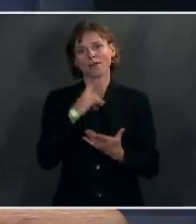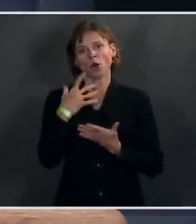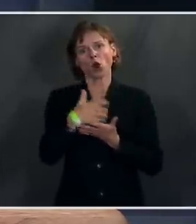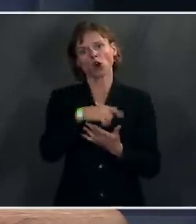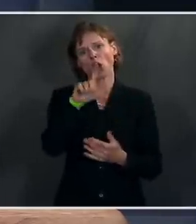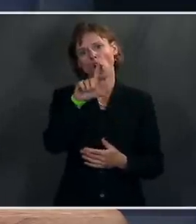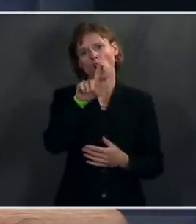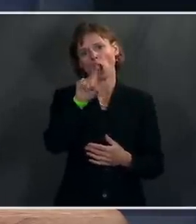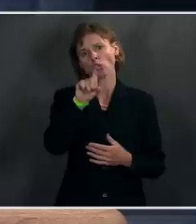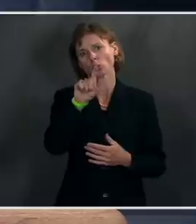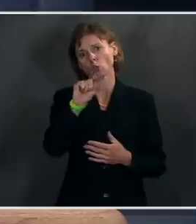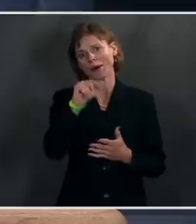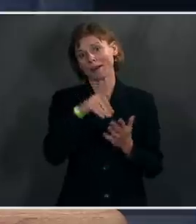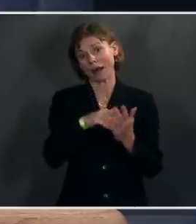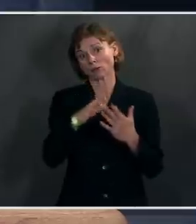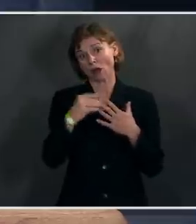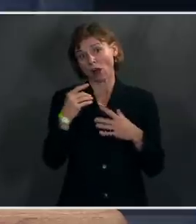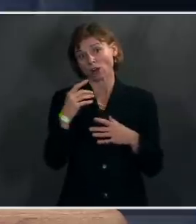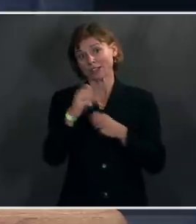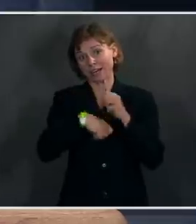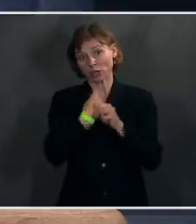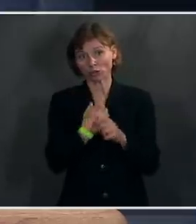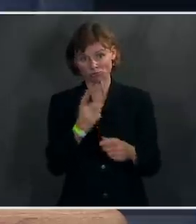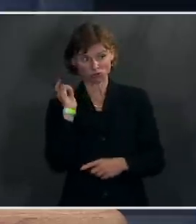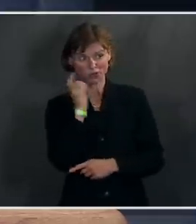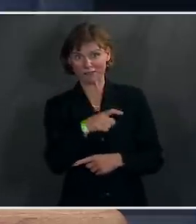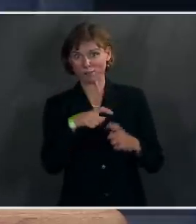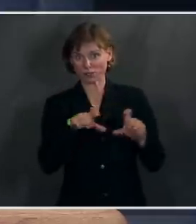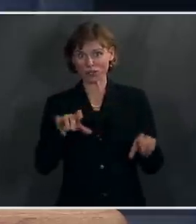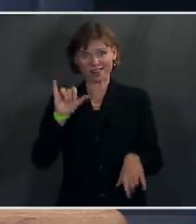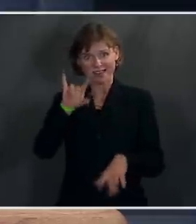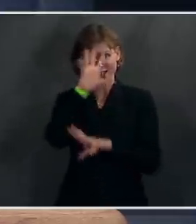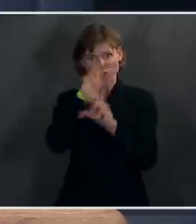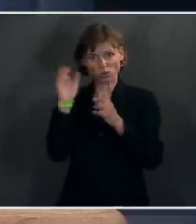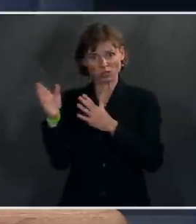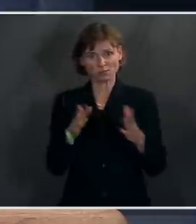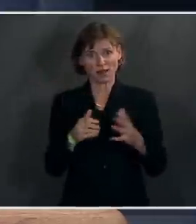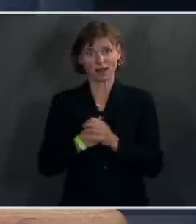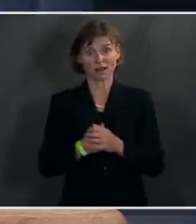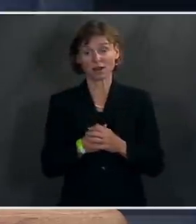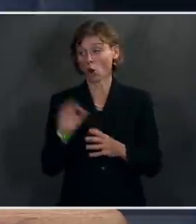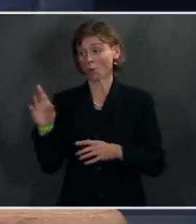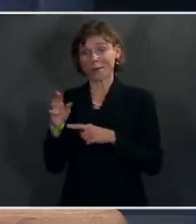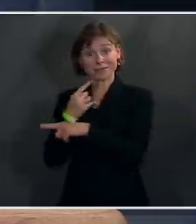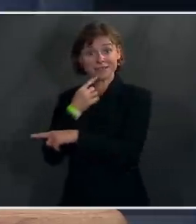Should get a check. That's in his plan and the plan presented by Republicans, they would not get a check.